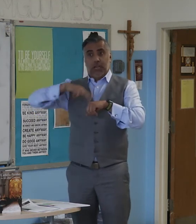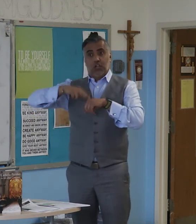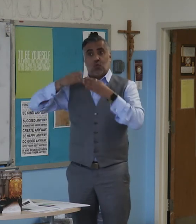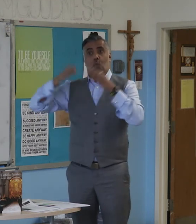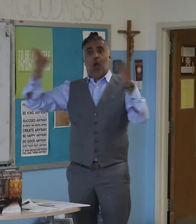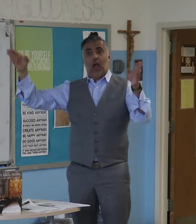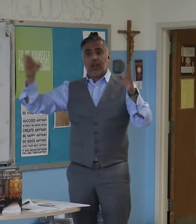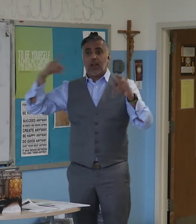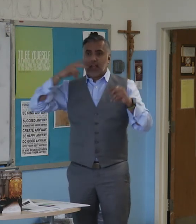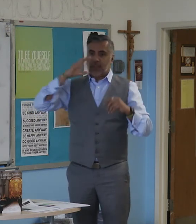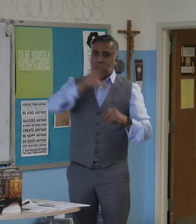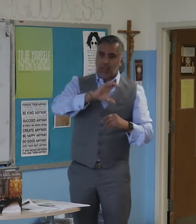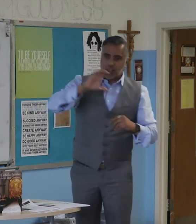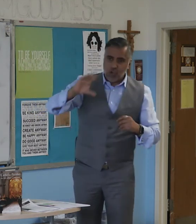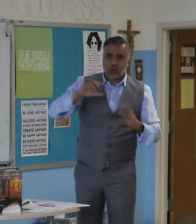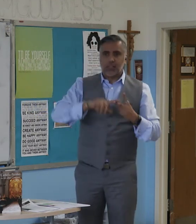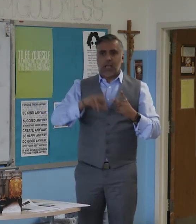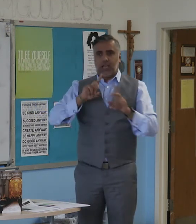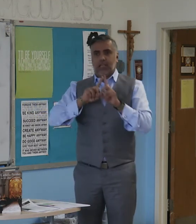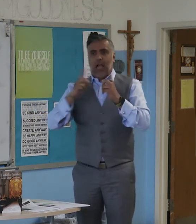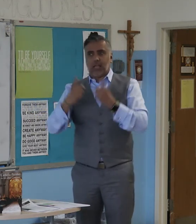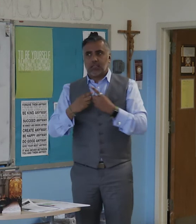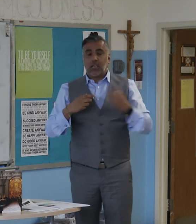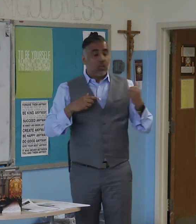with Catholic Charities and the Diocese, and their kind of their leadership, say